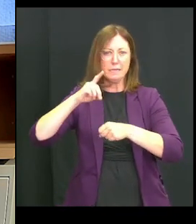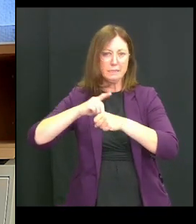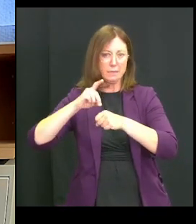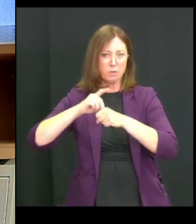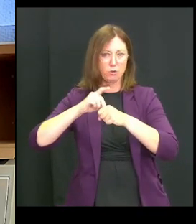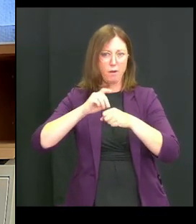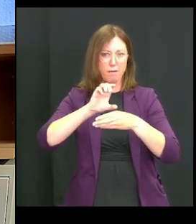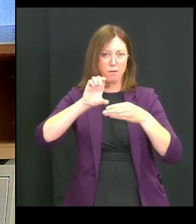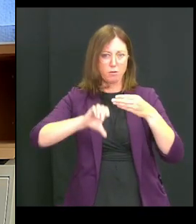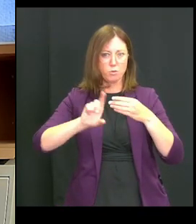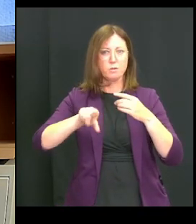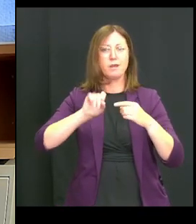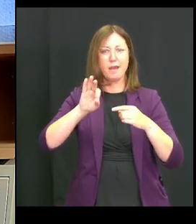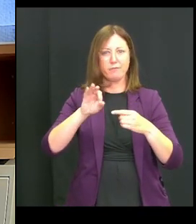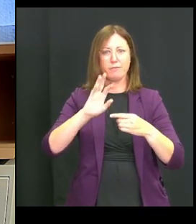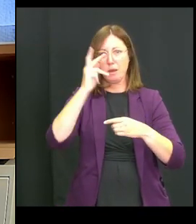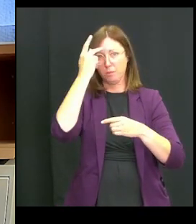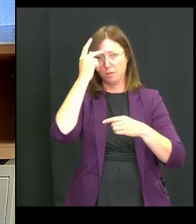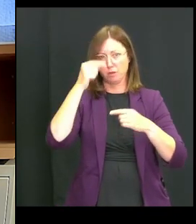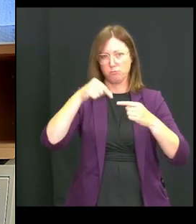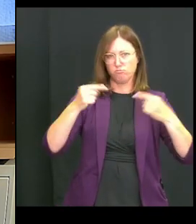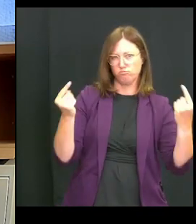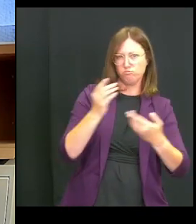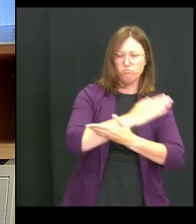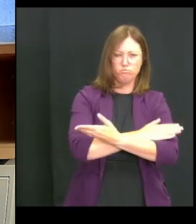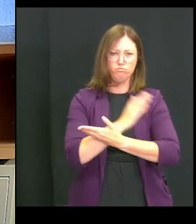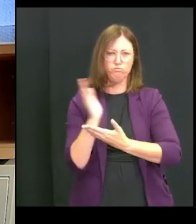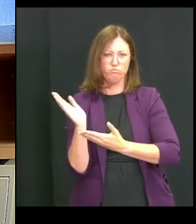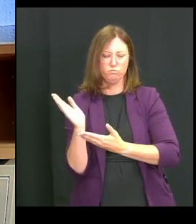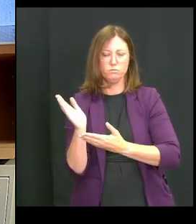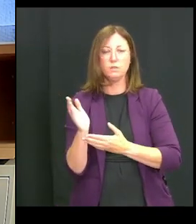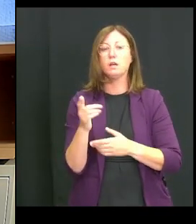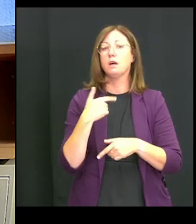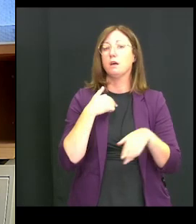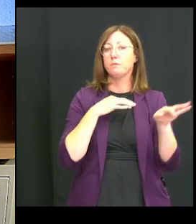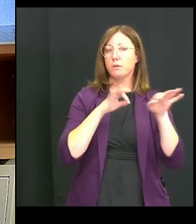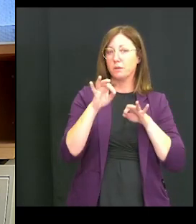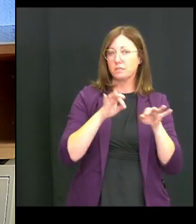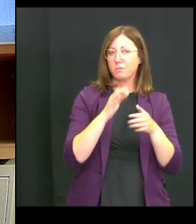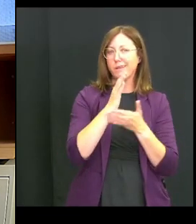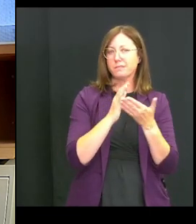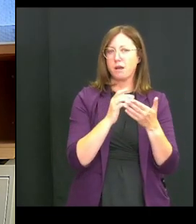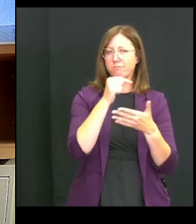I'm going to spend just a little bit of time evaluating the scope of a few of these problems in Canada,